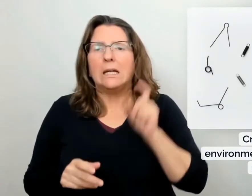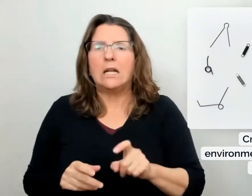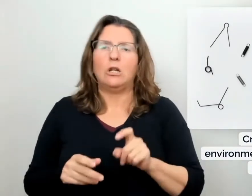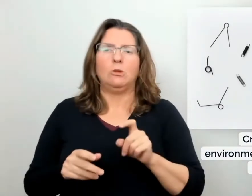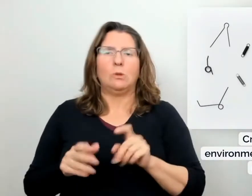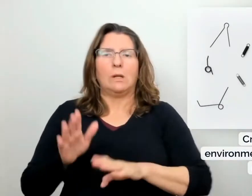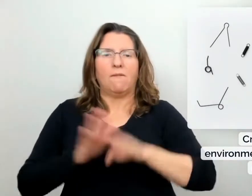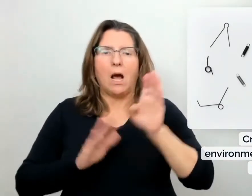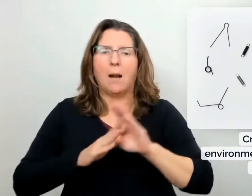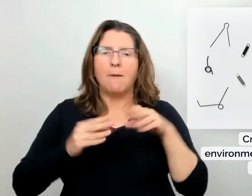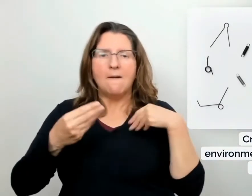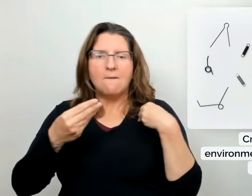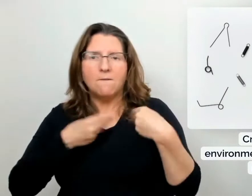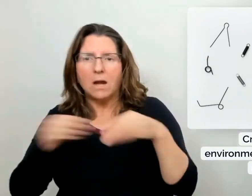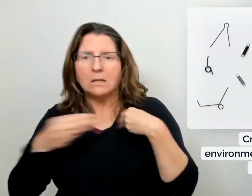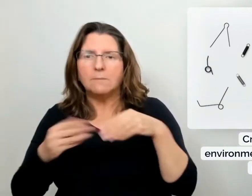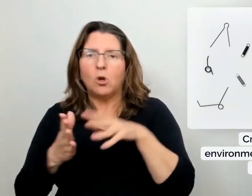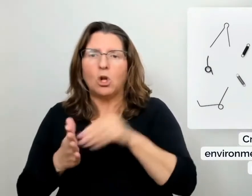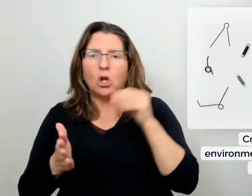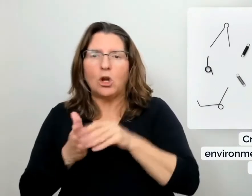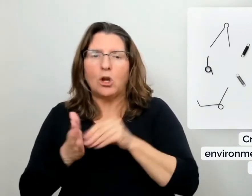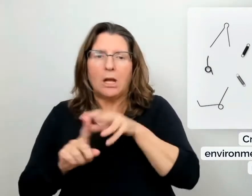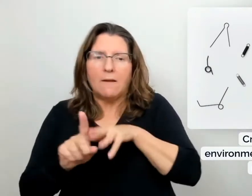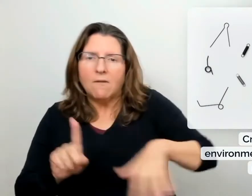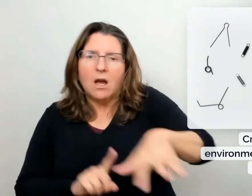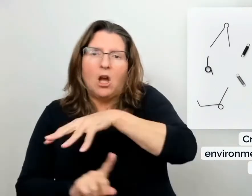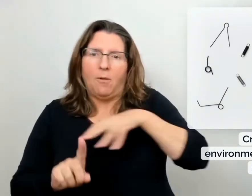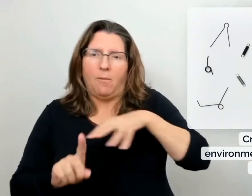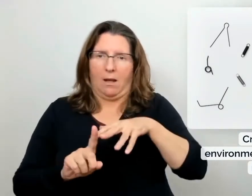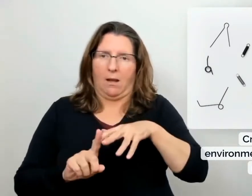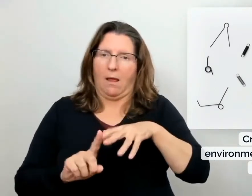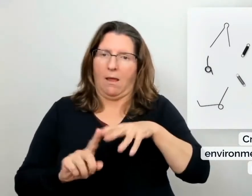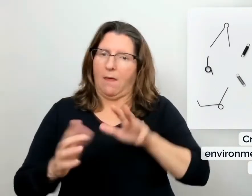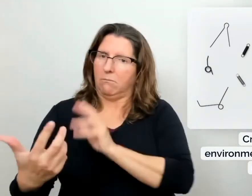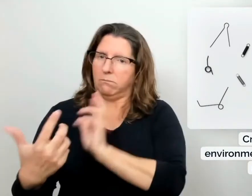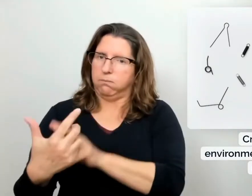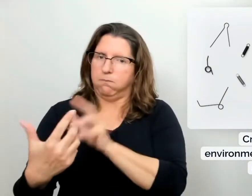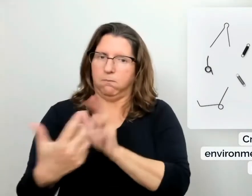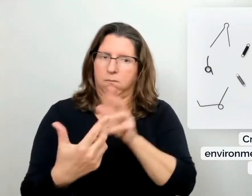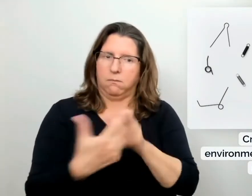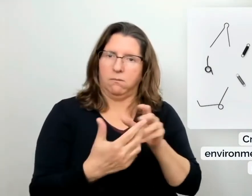We need to create flexible learning environments that can adapt to the needs of students.